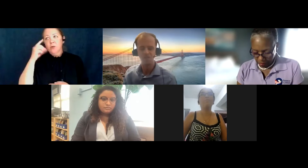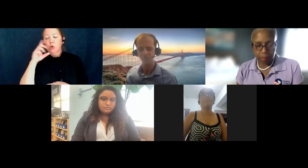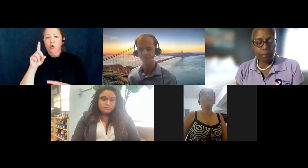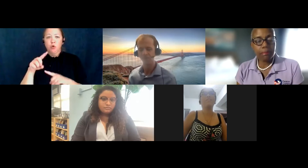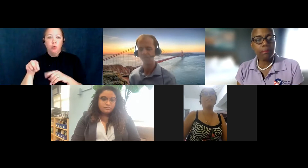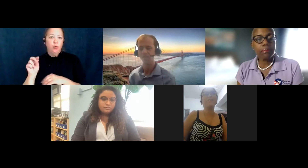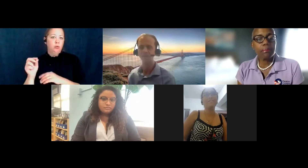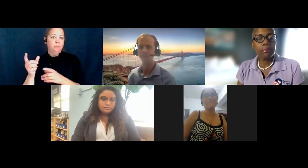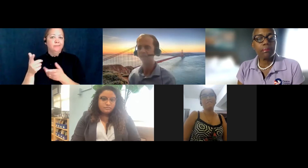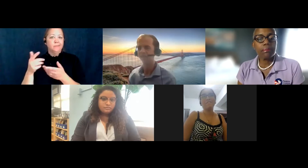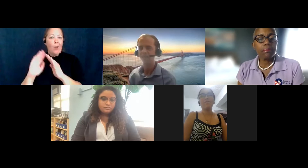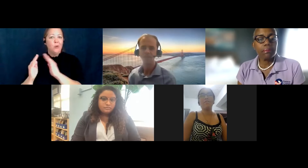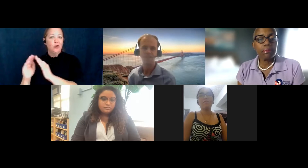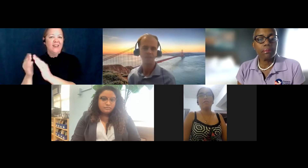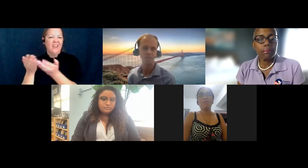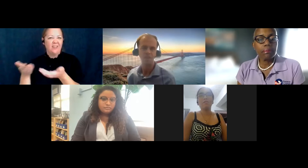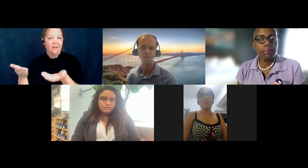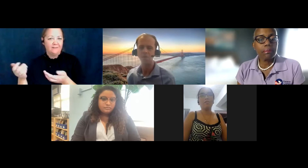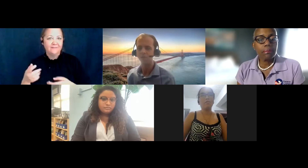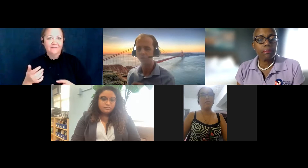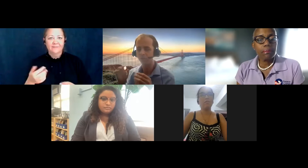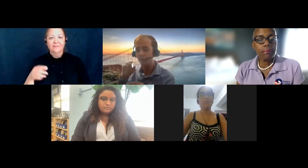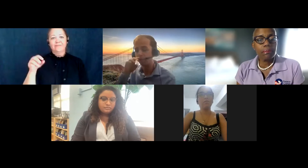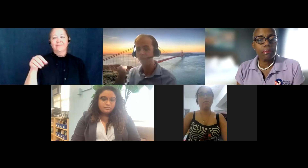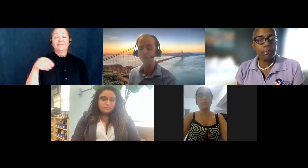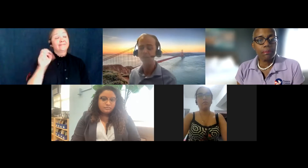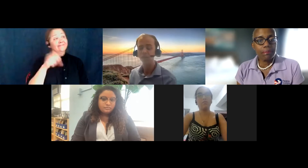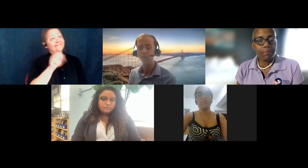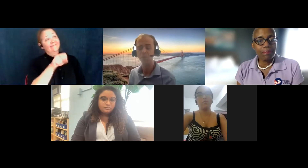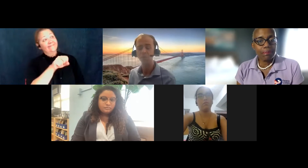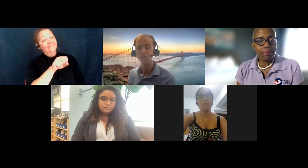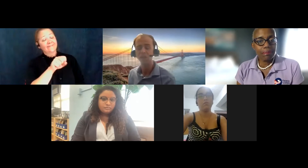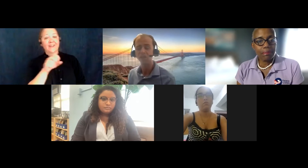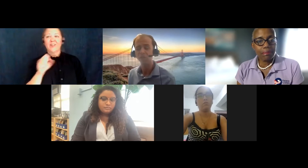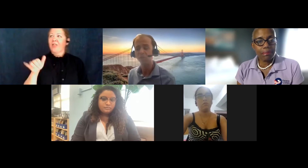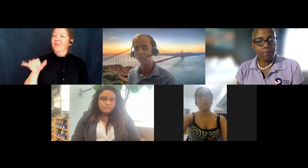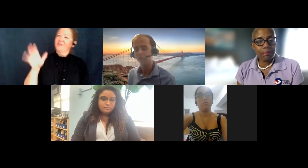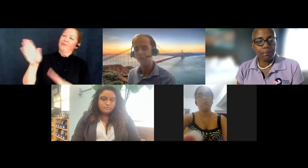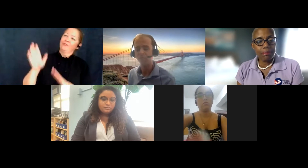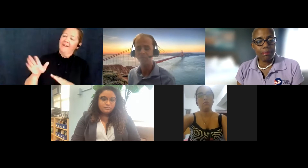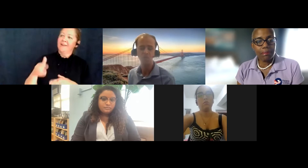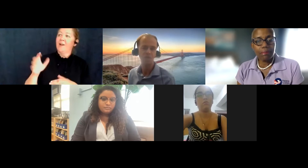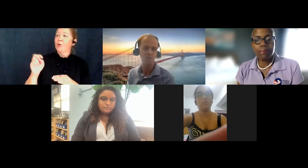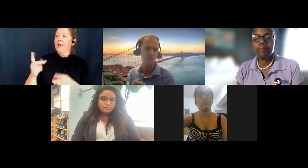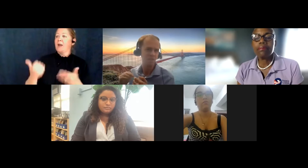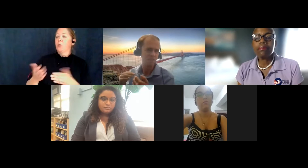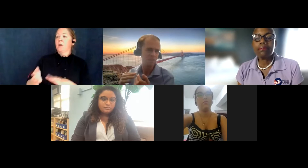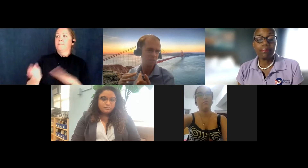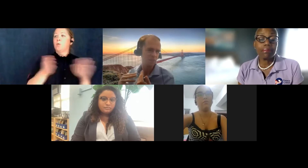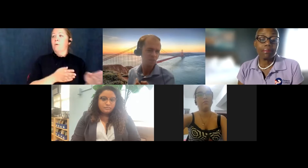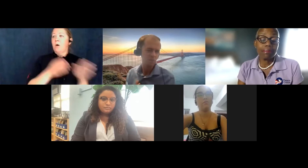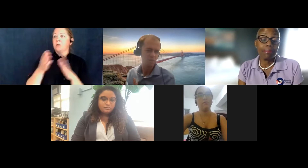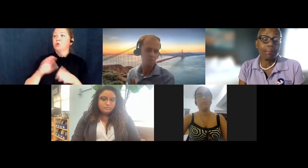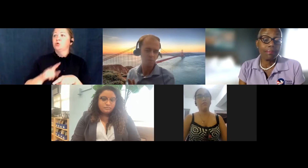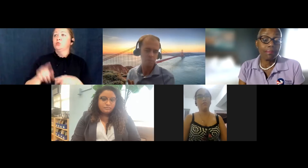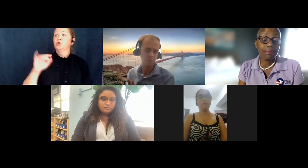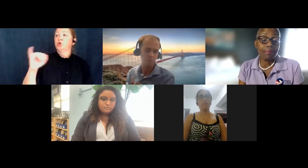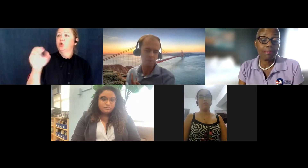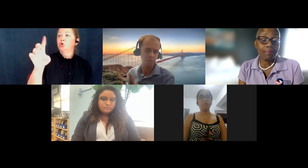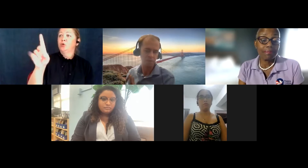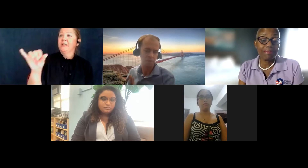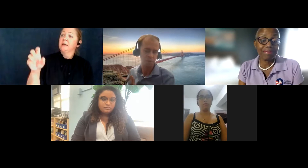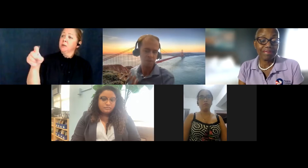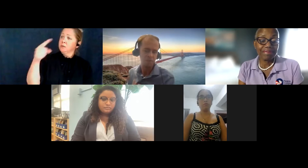That is great. Let's move on to Judy. Describe your disabilities and